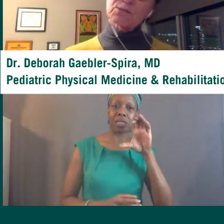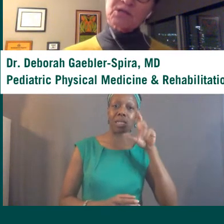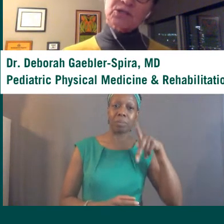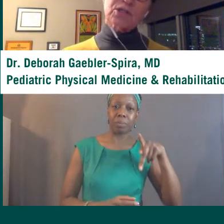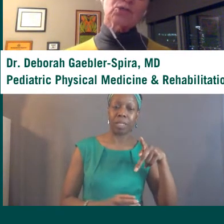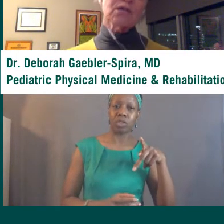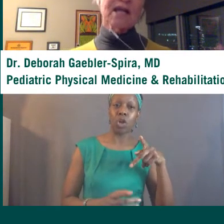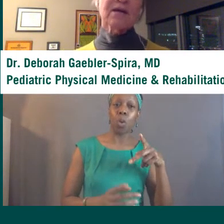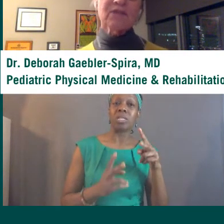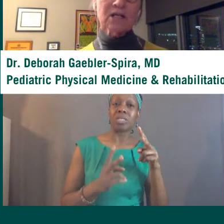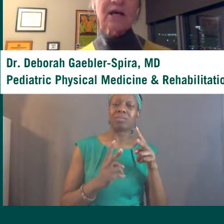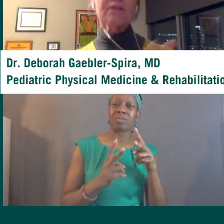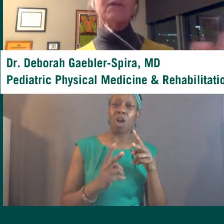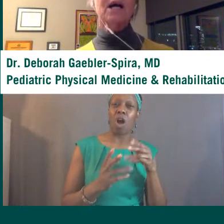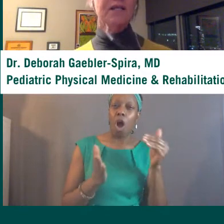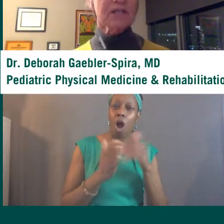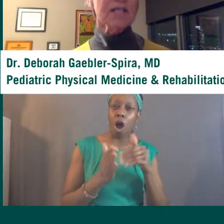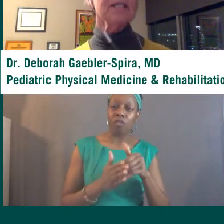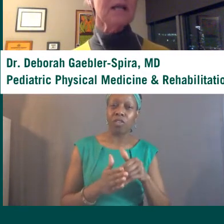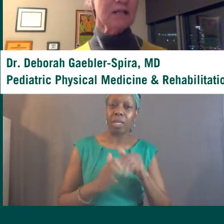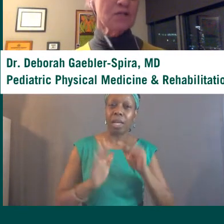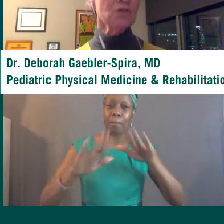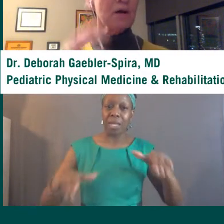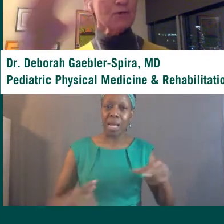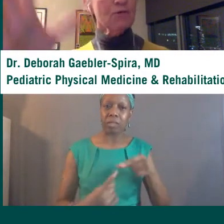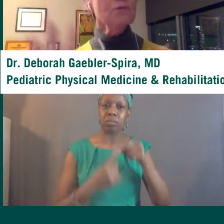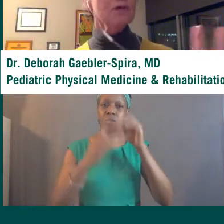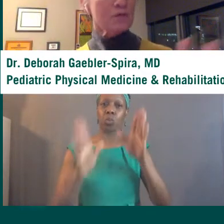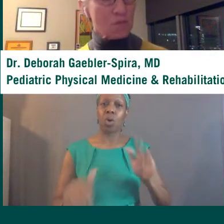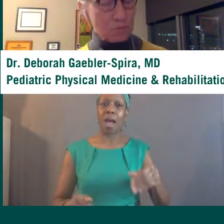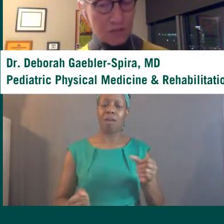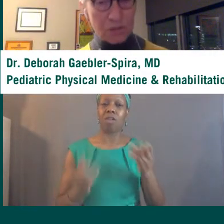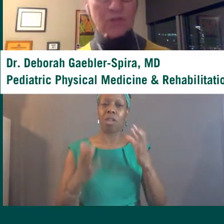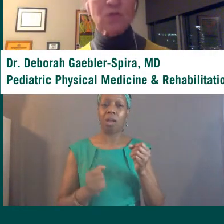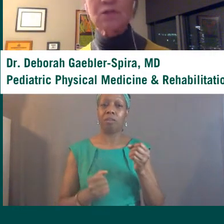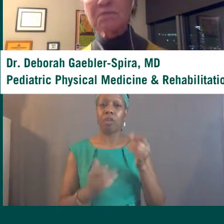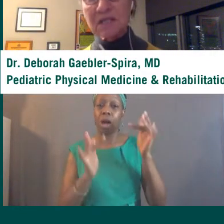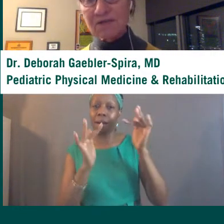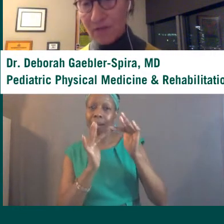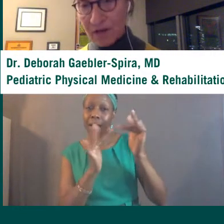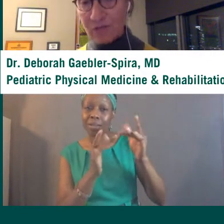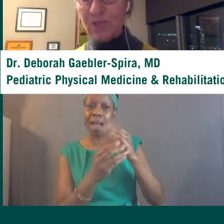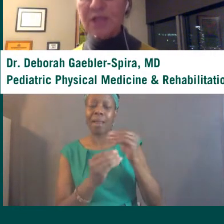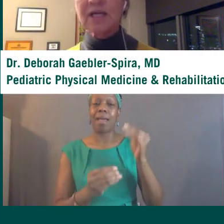specialists we'll have a lot of contact and knowledge about who are those specialists to be involved with.